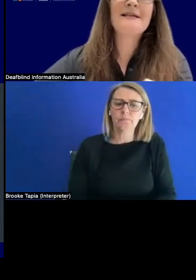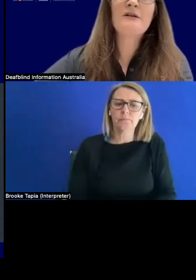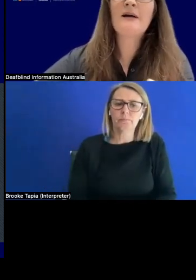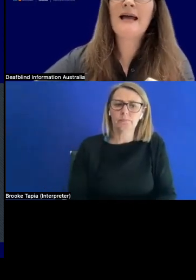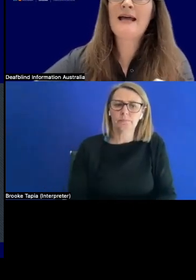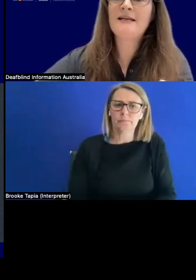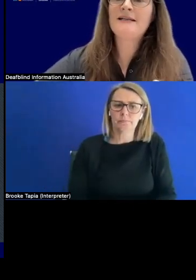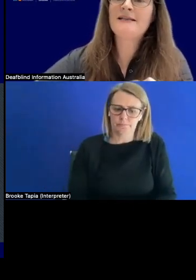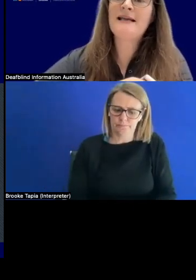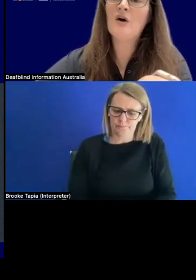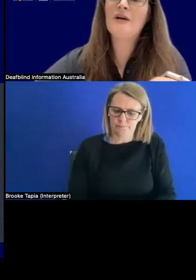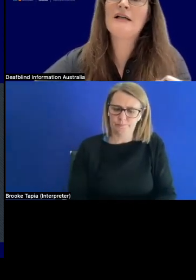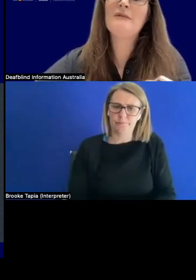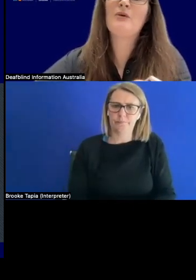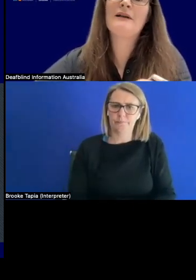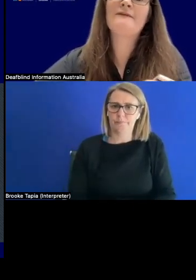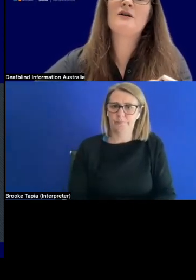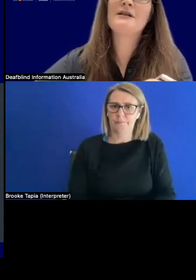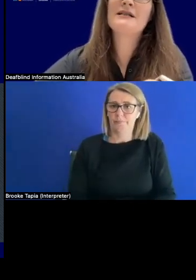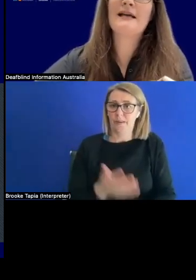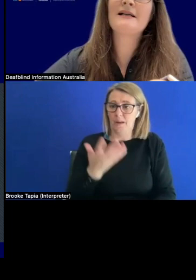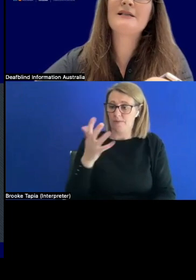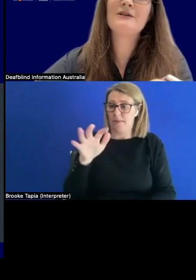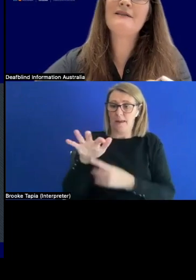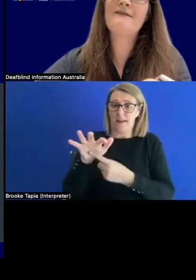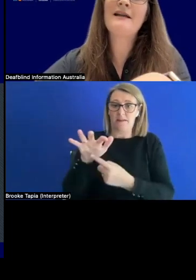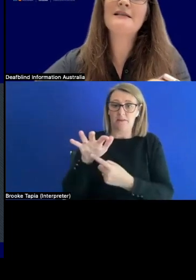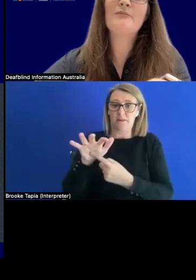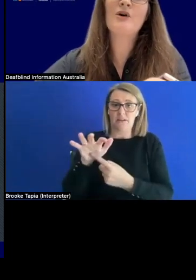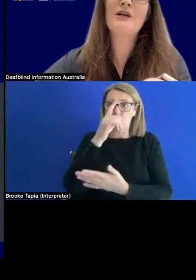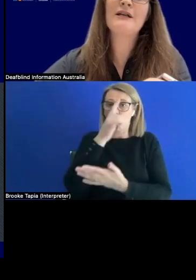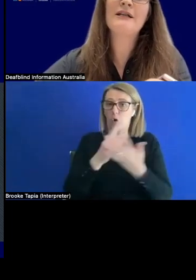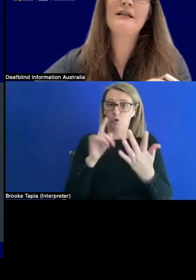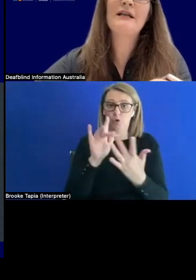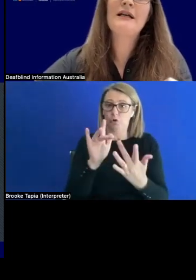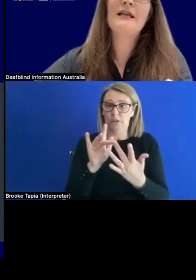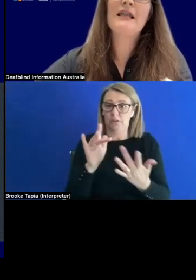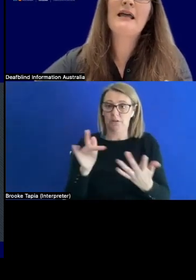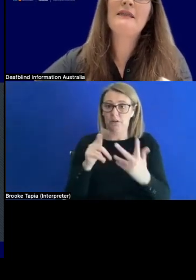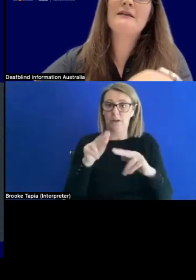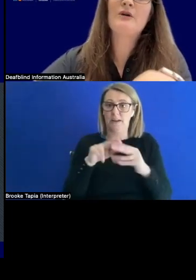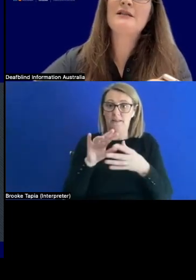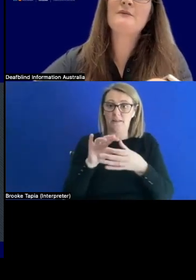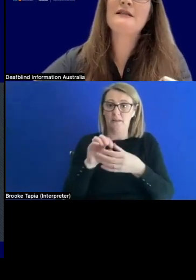single hand is their only point of contact, so if that is broken, then the person with